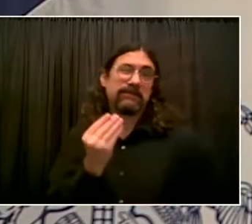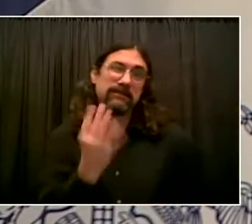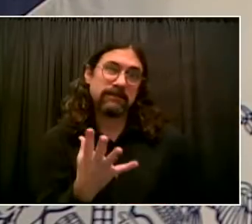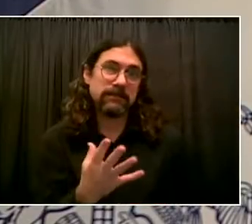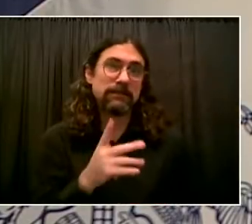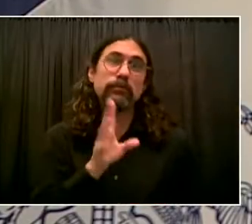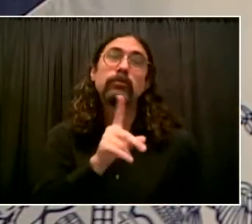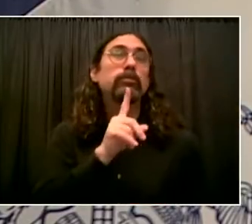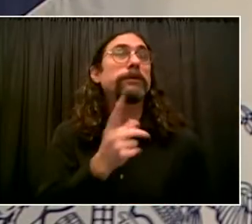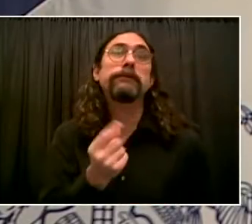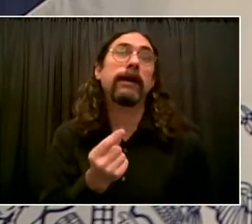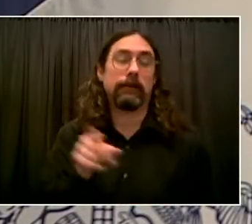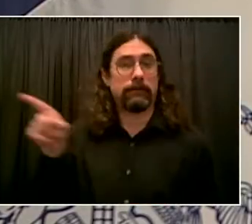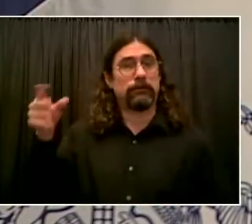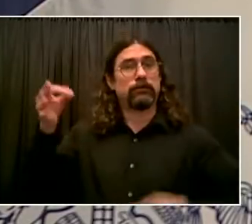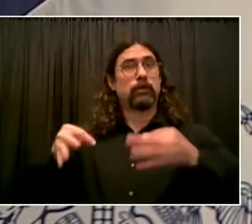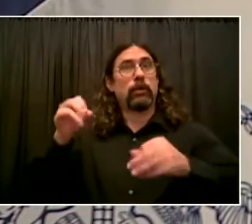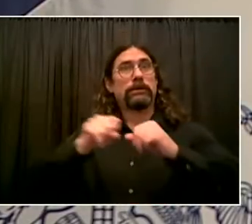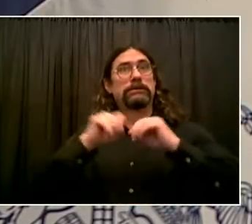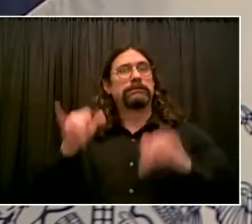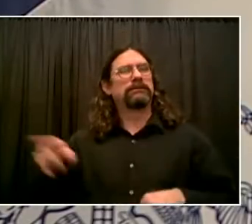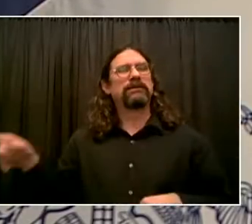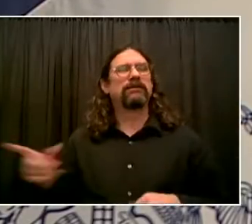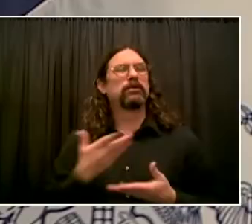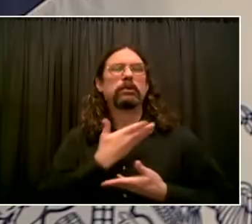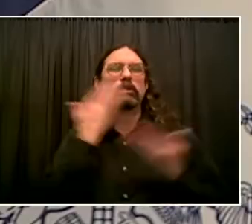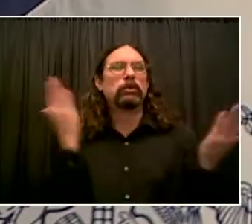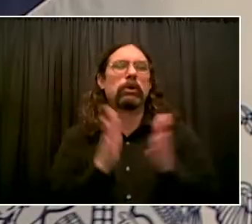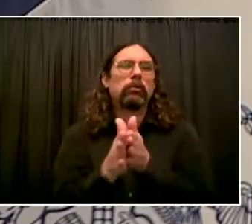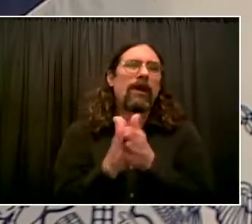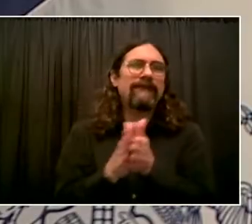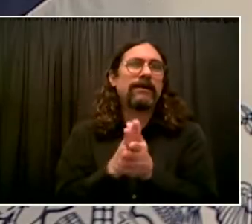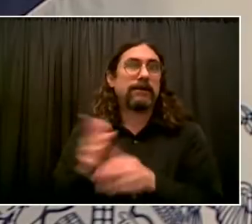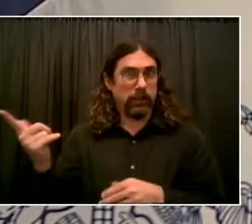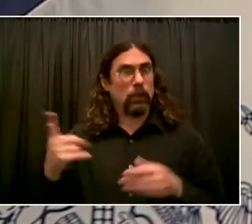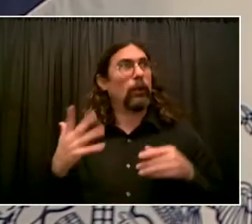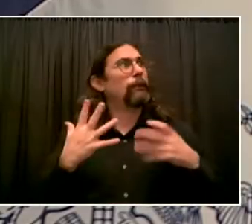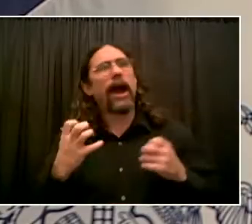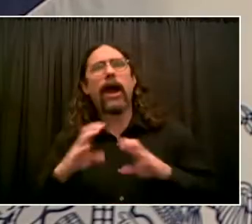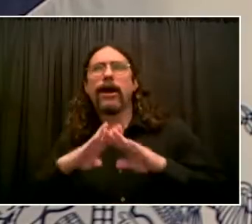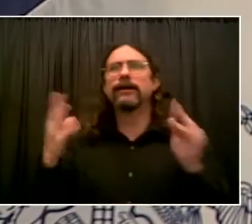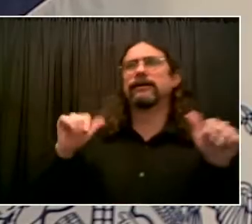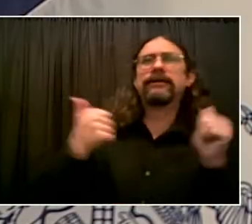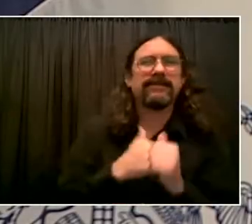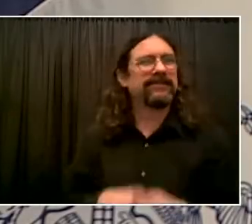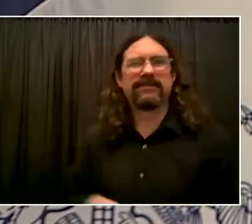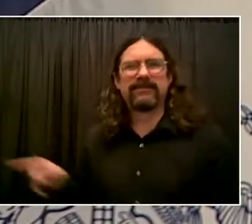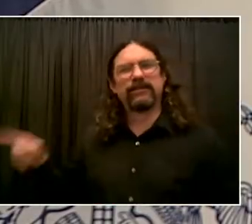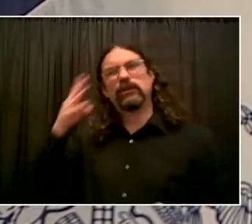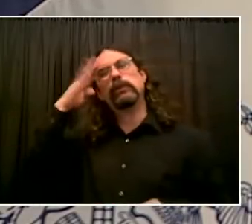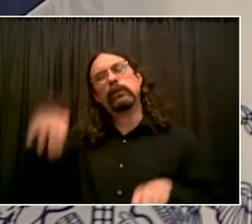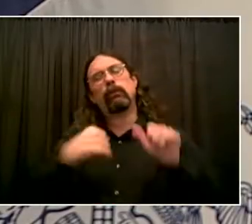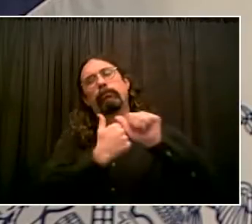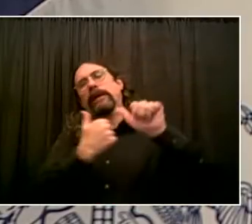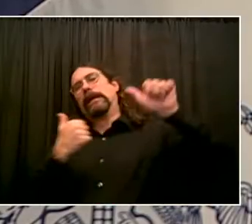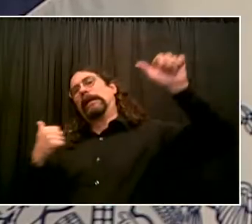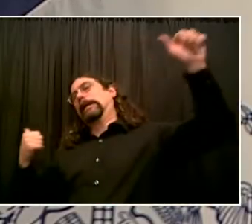WE SENT TO THEM, WE WILL DO WHATEVER YOU NEED IN TERMS OF FREE VACCINATION FOR ANYONE, EMPLOYEES, JURORS, ANYTHING. WE WILLG IVYE OU WTHAEVER SPACE YOU NEED. TELL US AND WE WILL MAKE IT